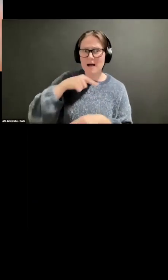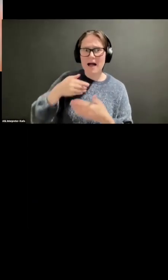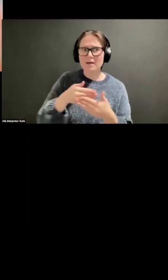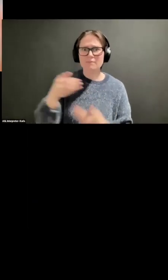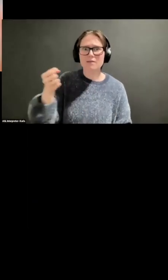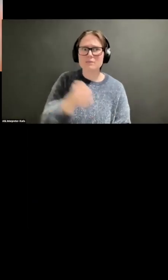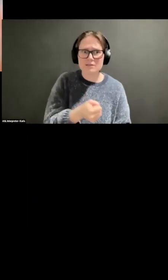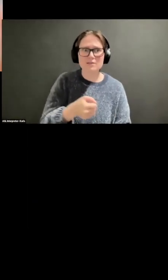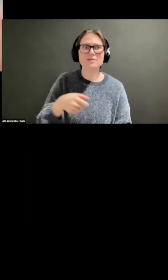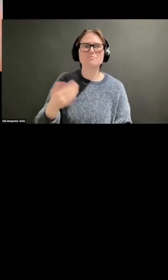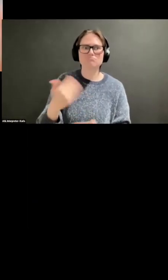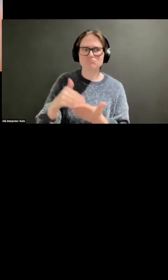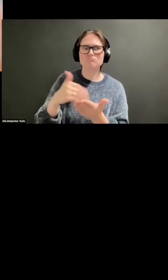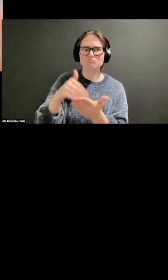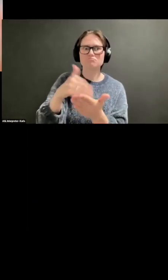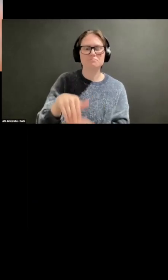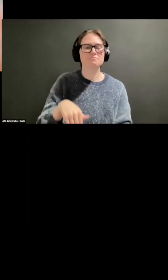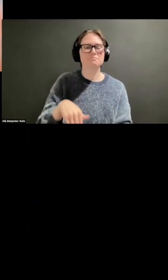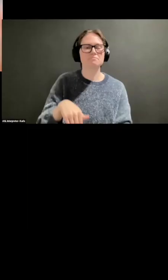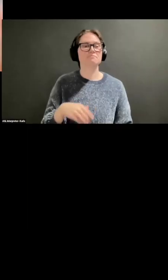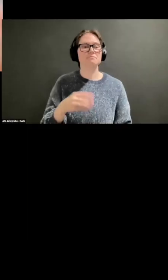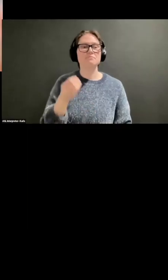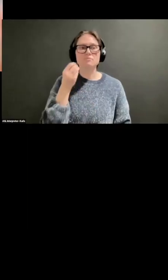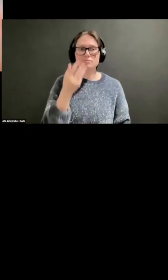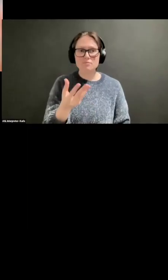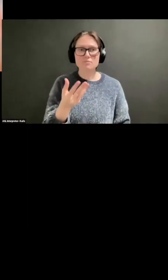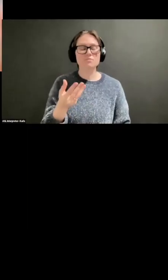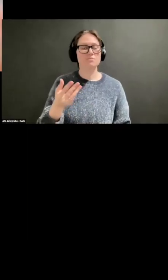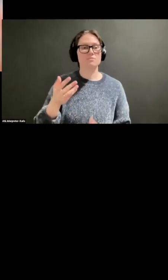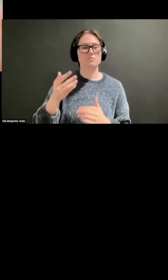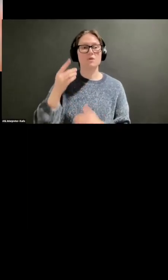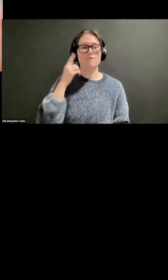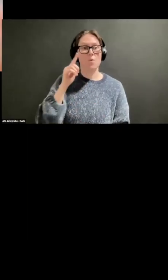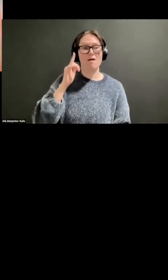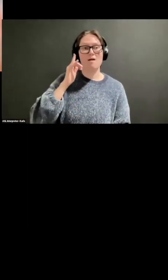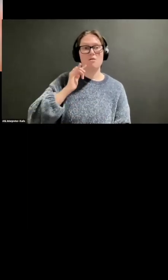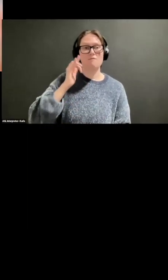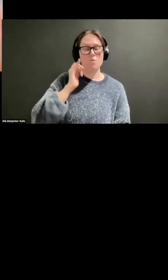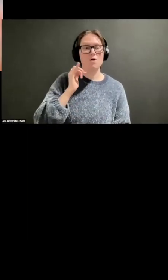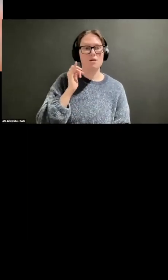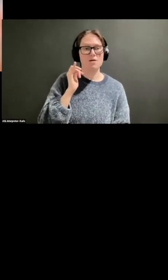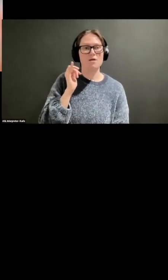know um at least in California every, even if you're on